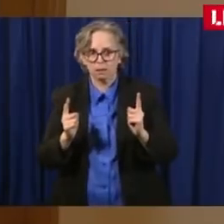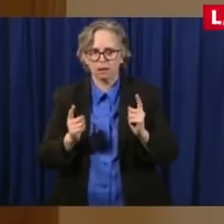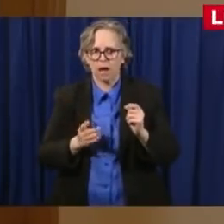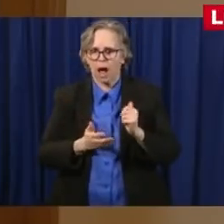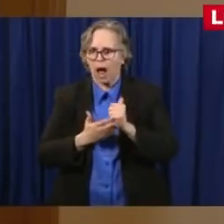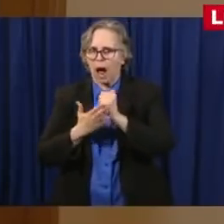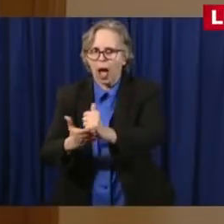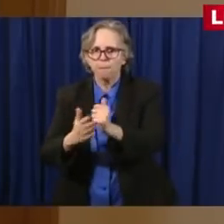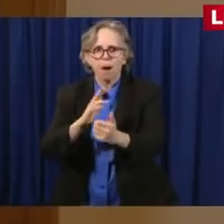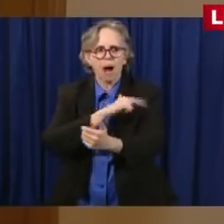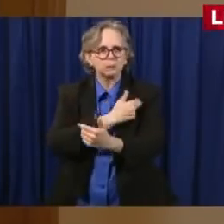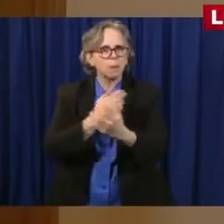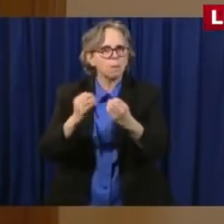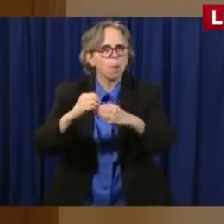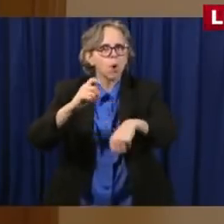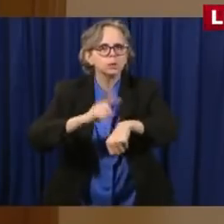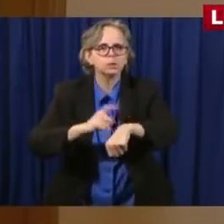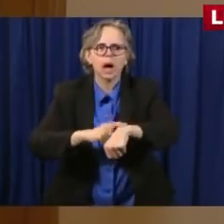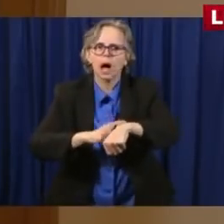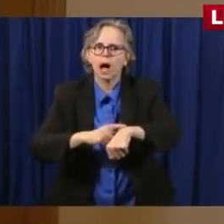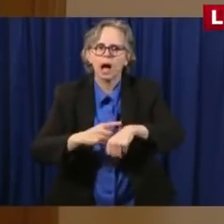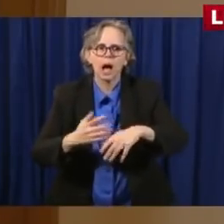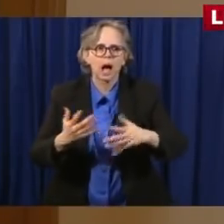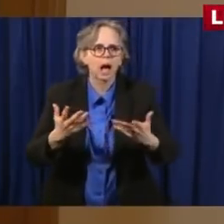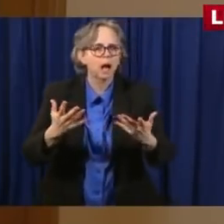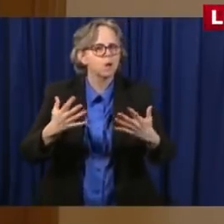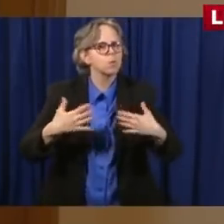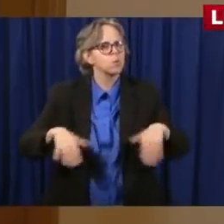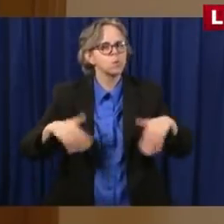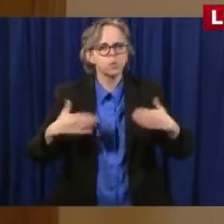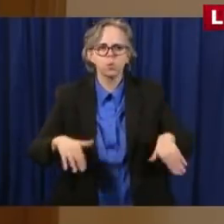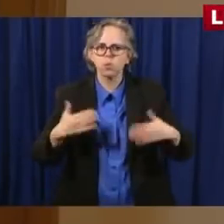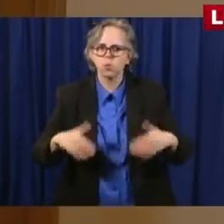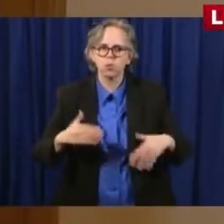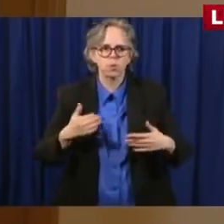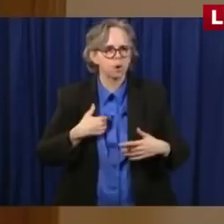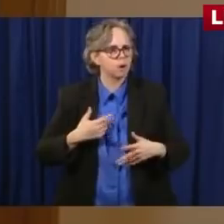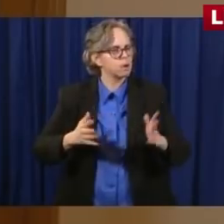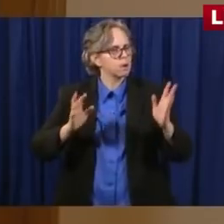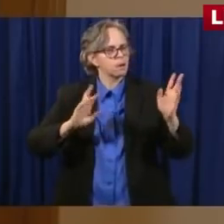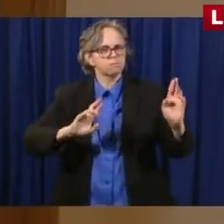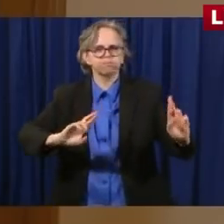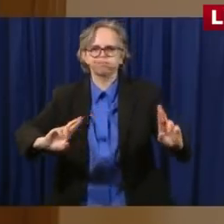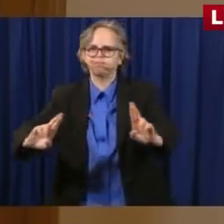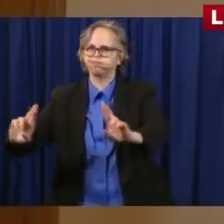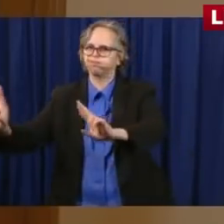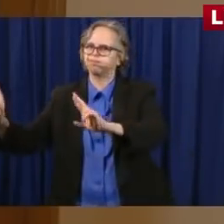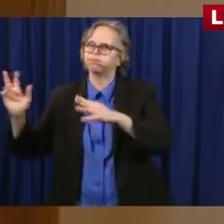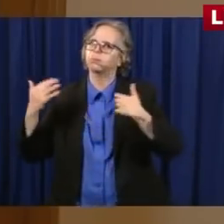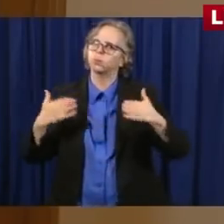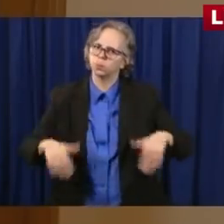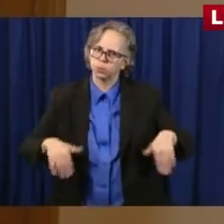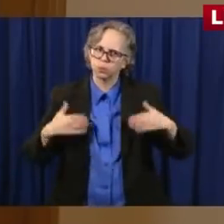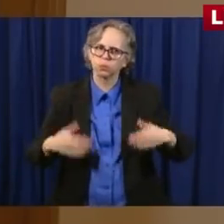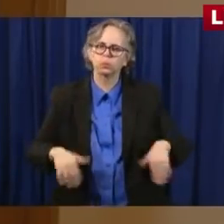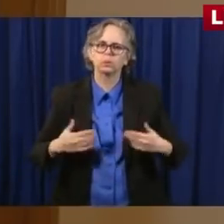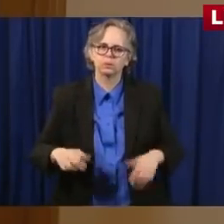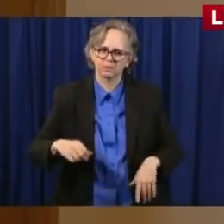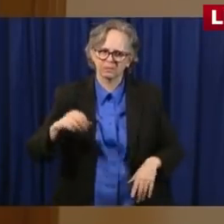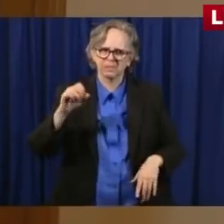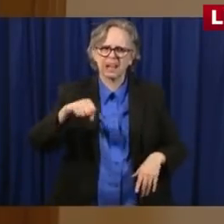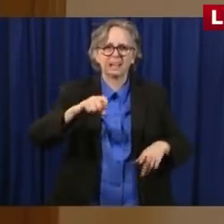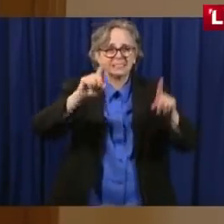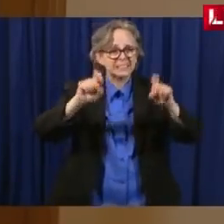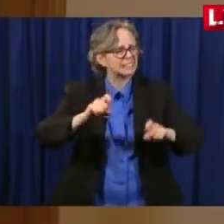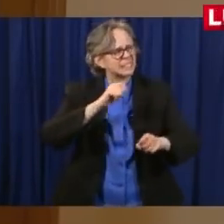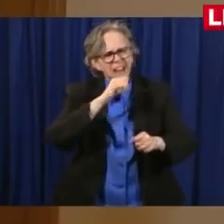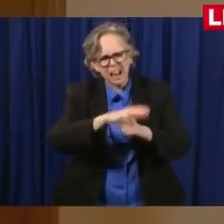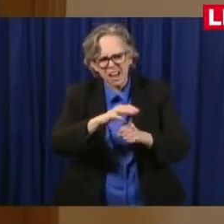THESE WEEKS YOU HAVE CREATED HAVE GIVEN THE HOSPITALS AND HEALTH CARE SYSTEM TIME TO STRUCTURE AND BE READY.